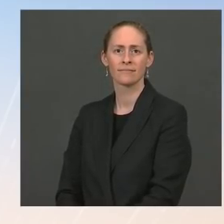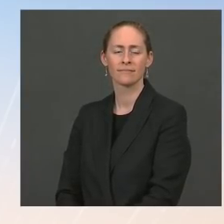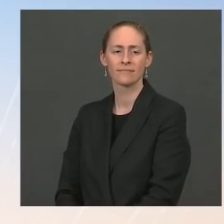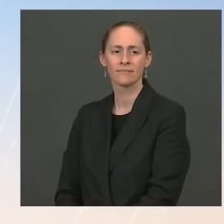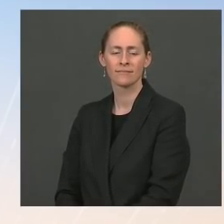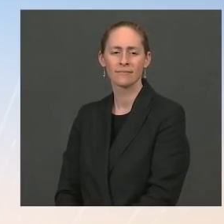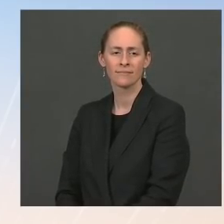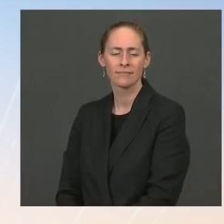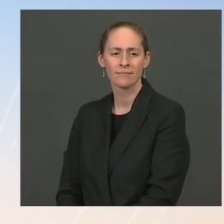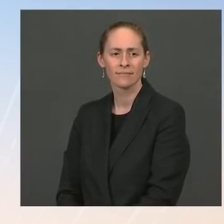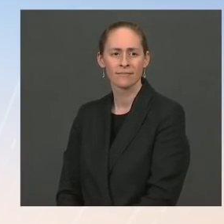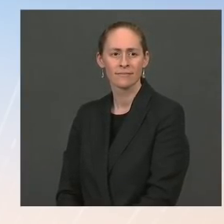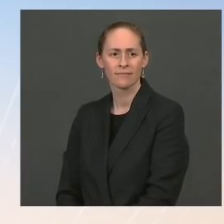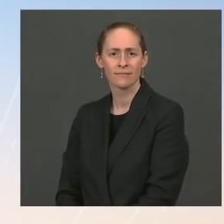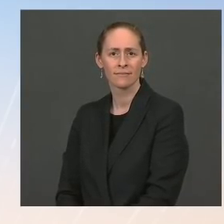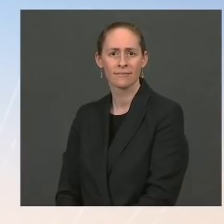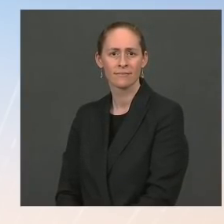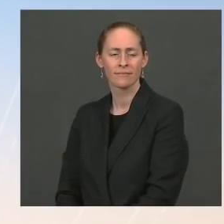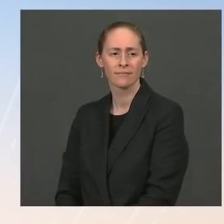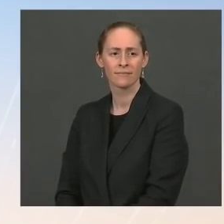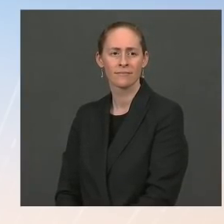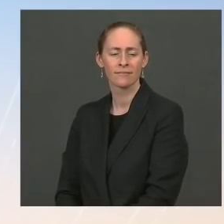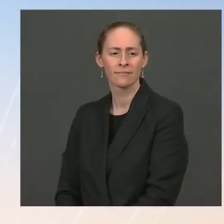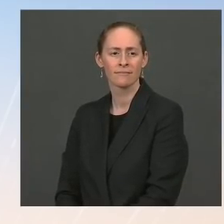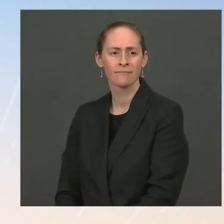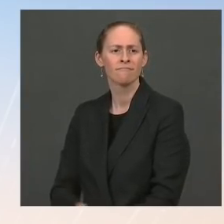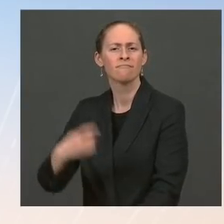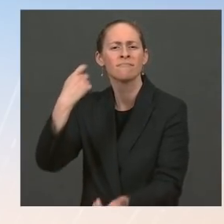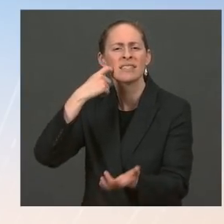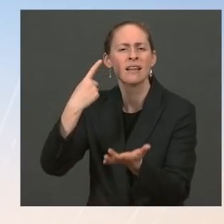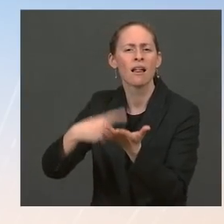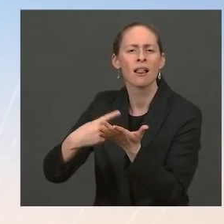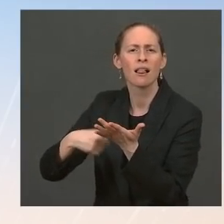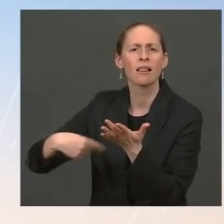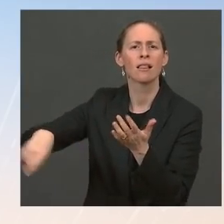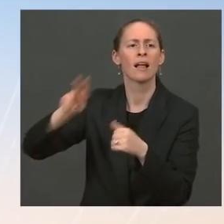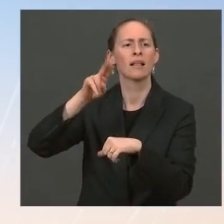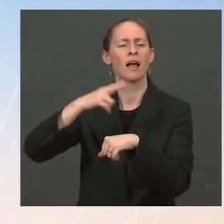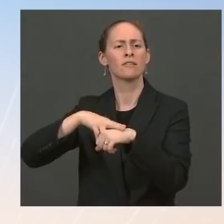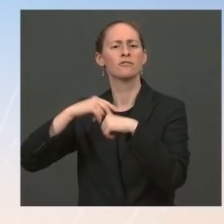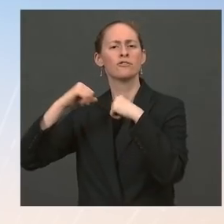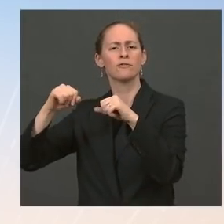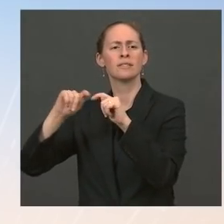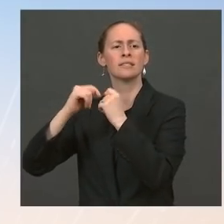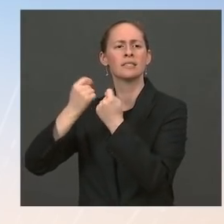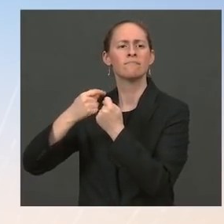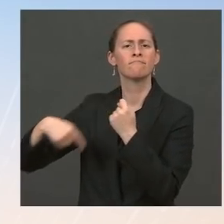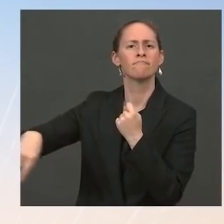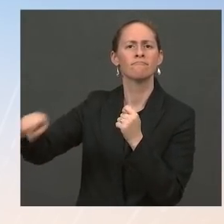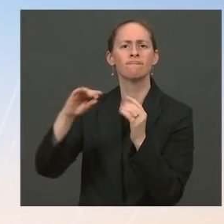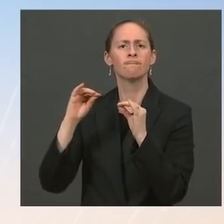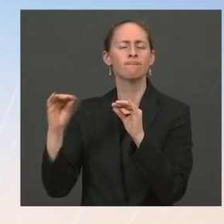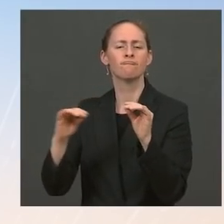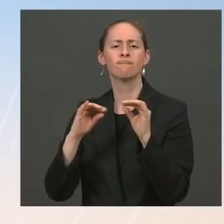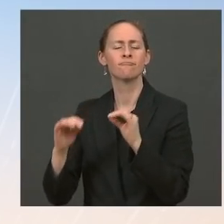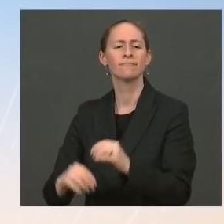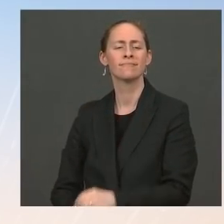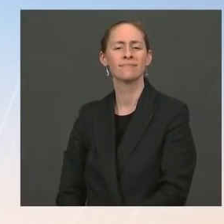between National Security Advisor Sullivan and his Russian counterpart, Patrushev,